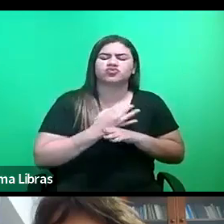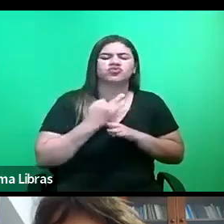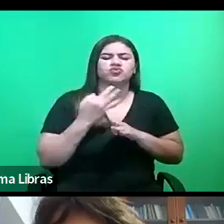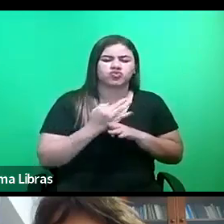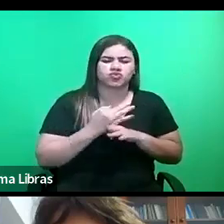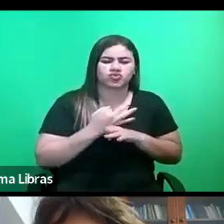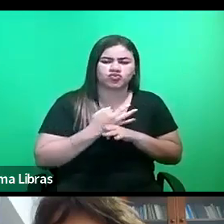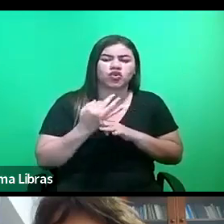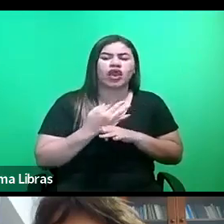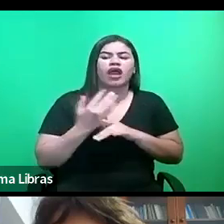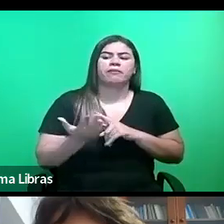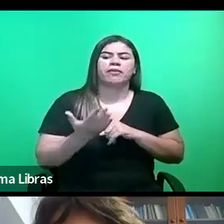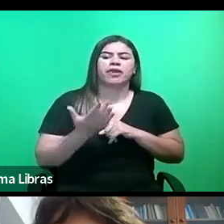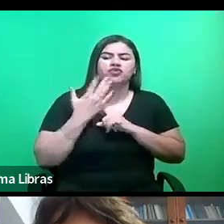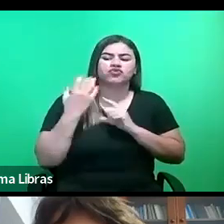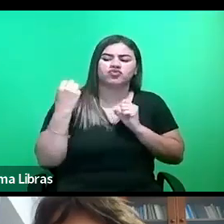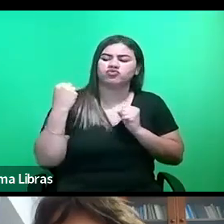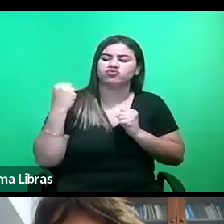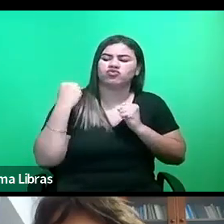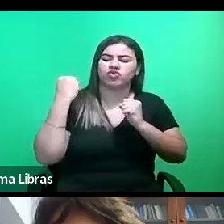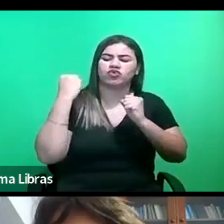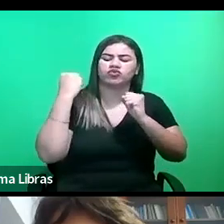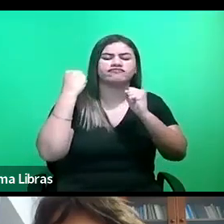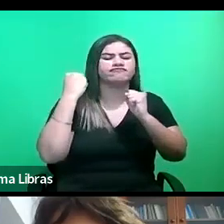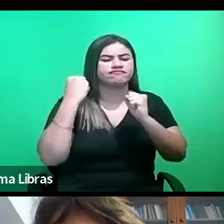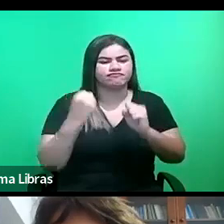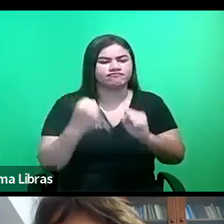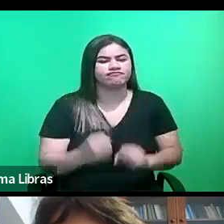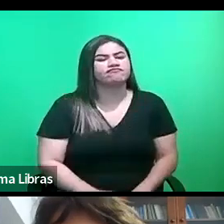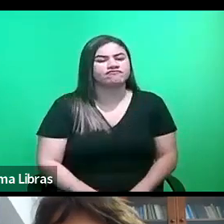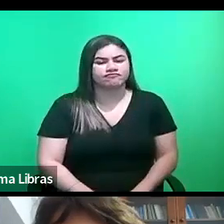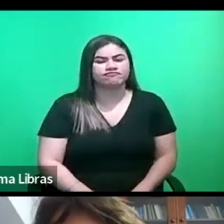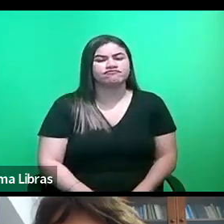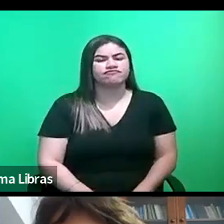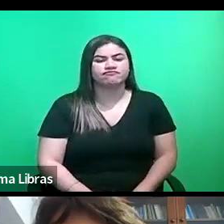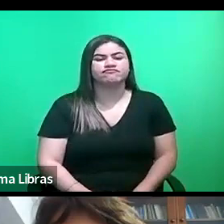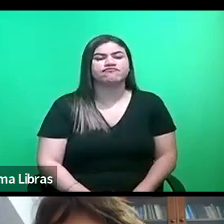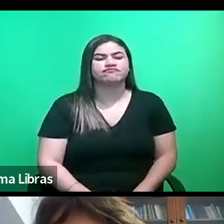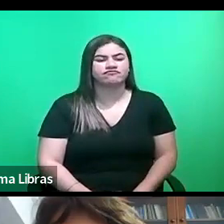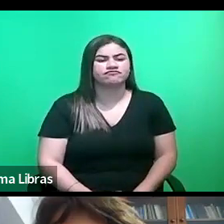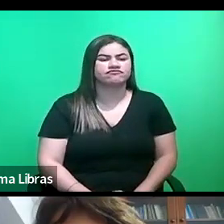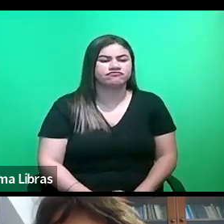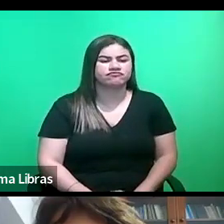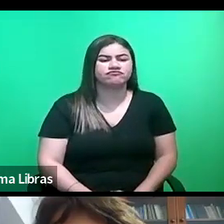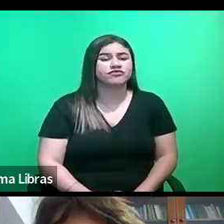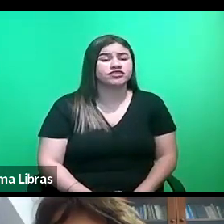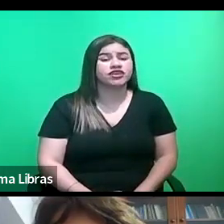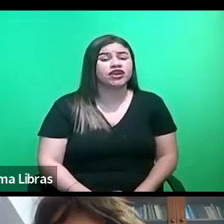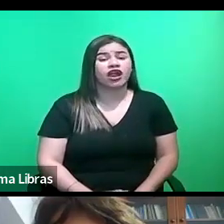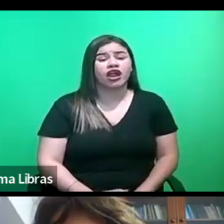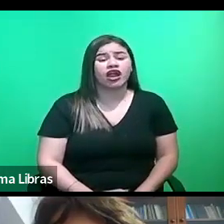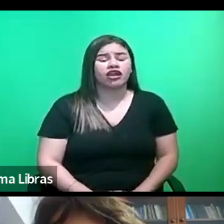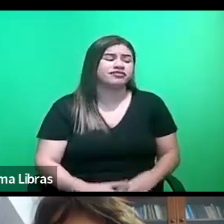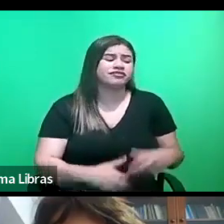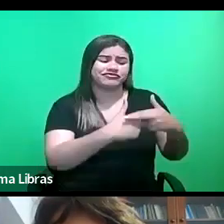to to to strengthen ourselves to to to strengthen to to to strengthen ourselves against all the the against all the the bullshit all the the bullshit that's that's happening on them them. So I think. Thank you